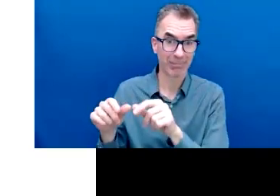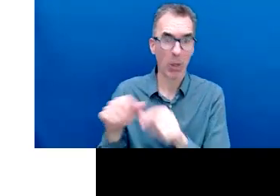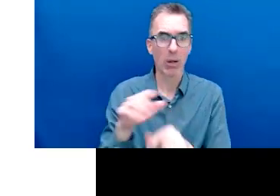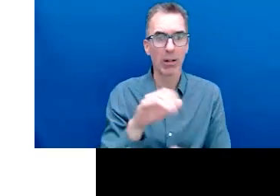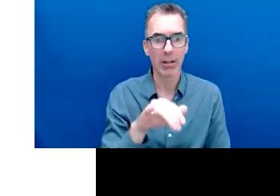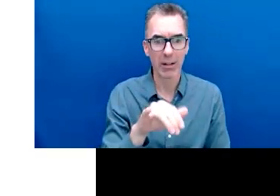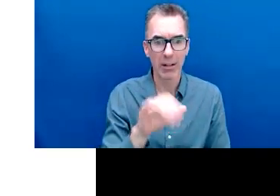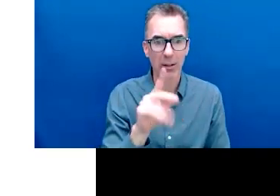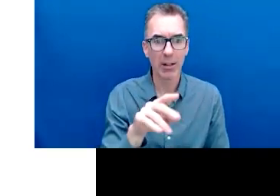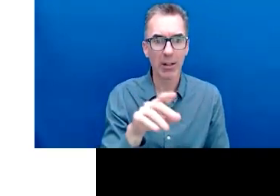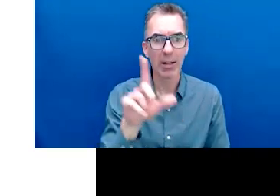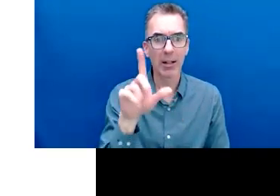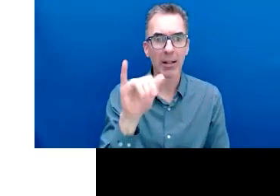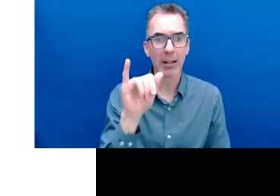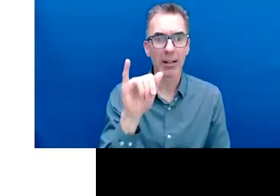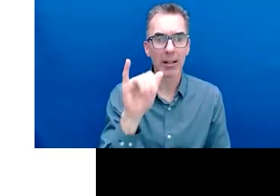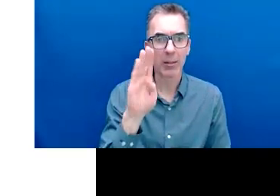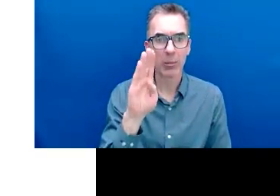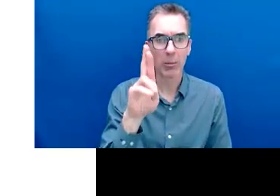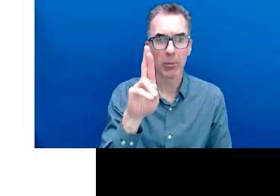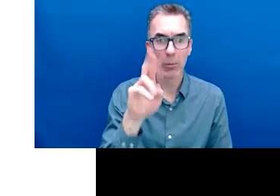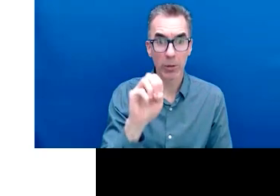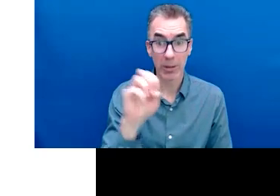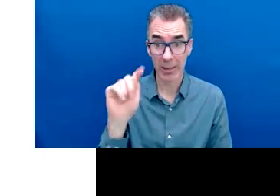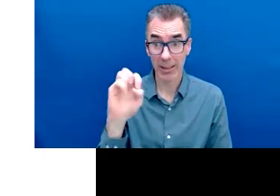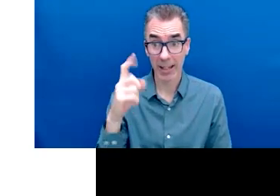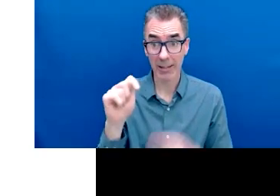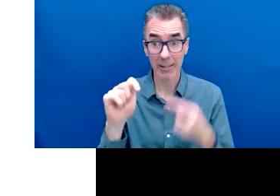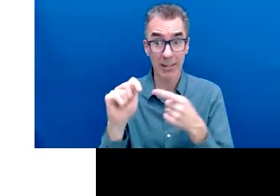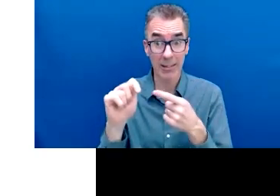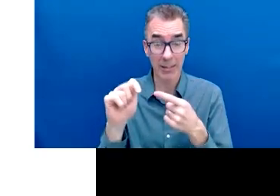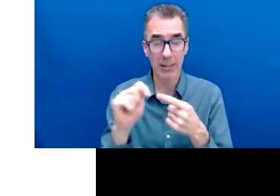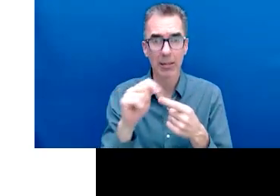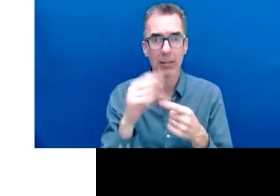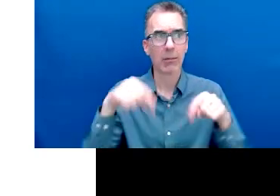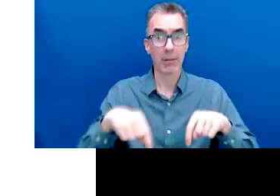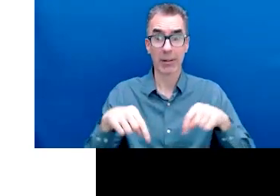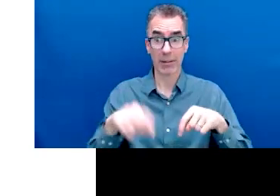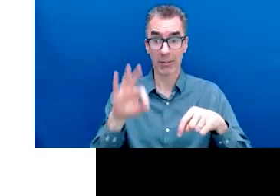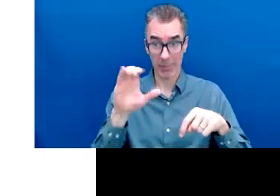LibreTexts is and if you if we have a lot of faculty on campus to using LibreTexts.